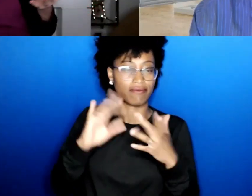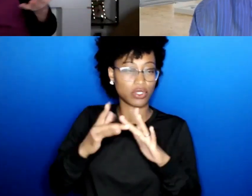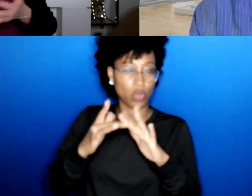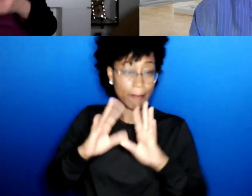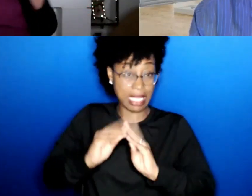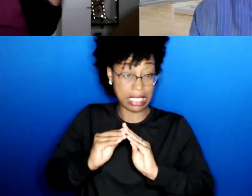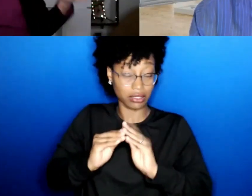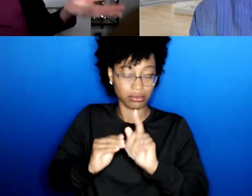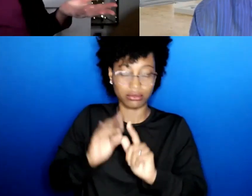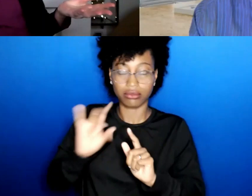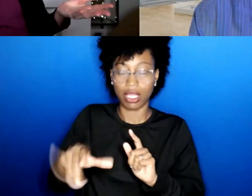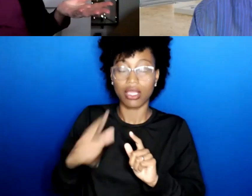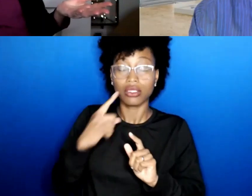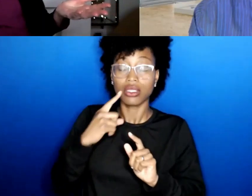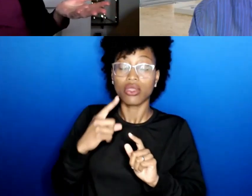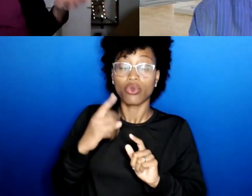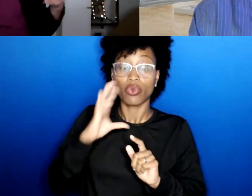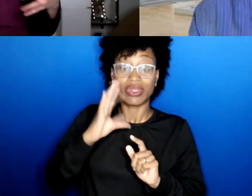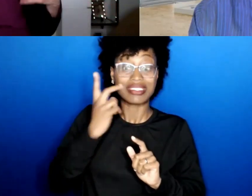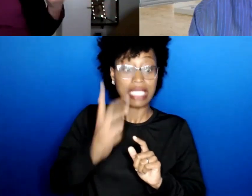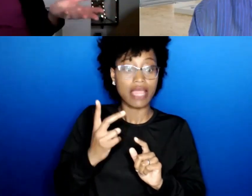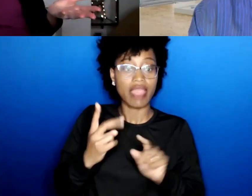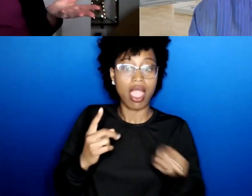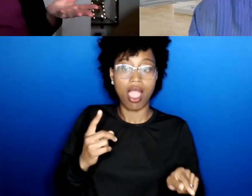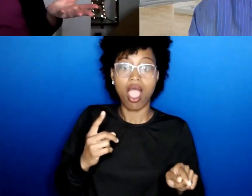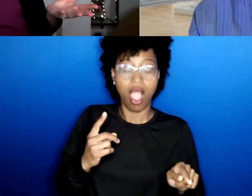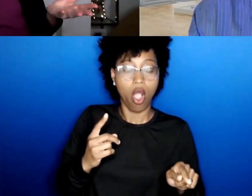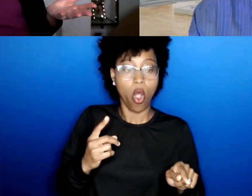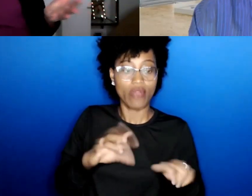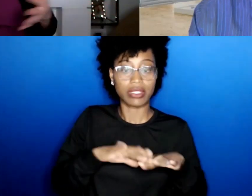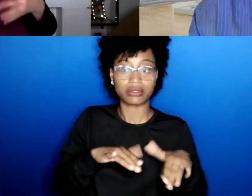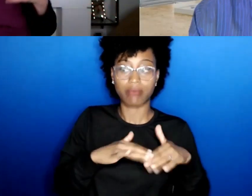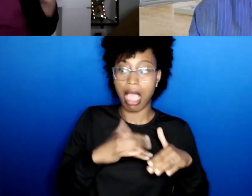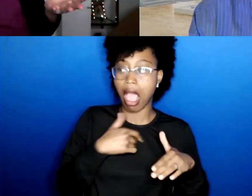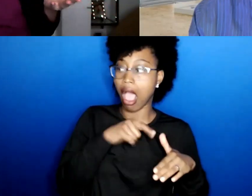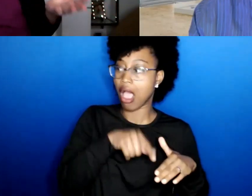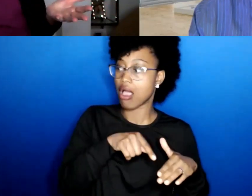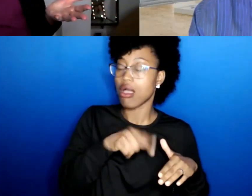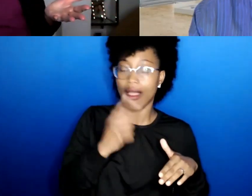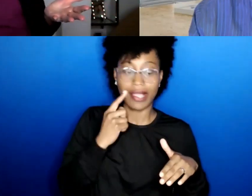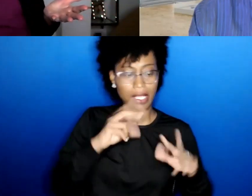see this destination or view this destination or read this destination